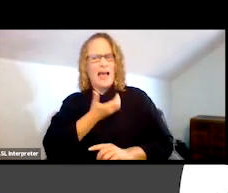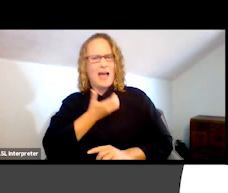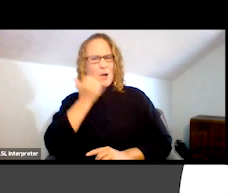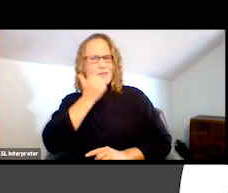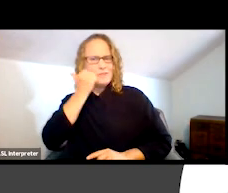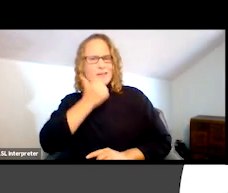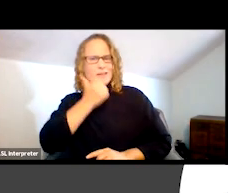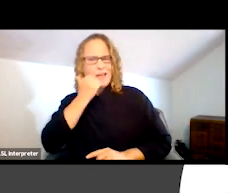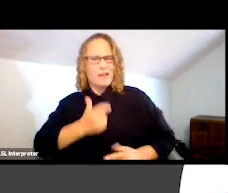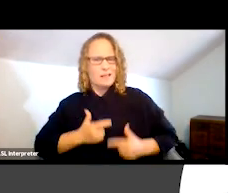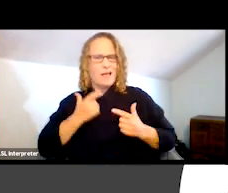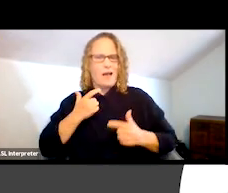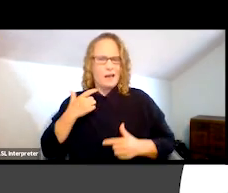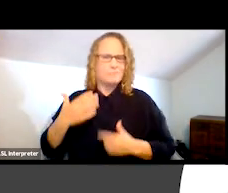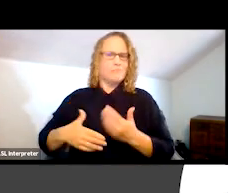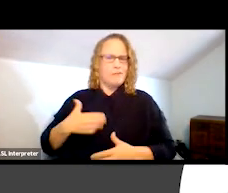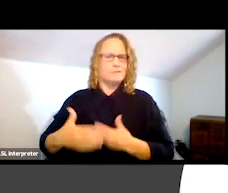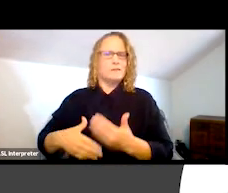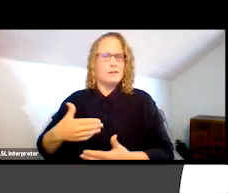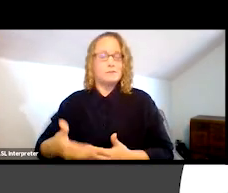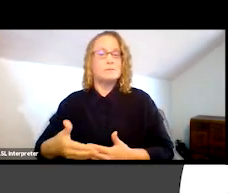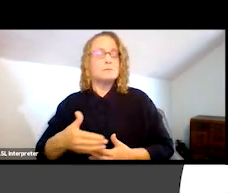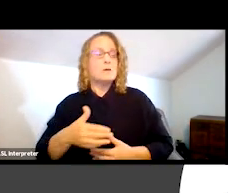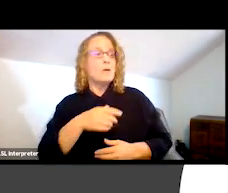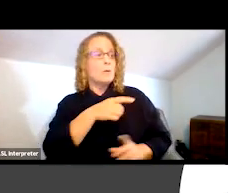who are experiencing, excuse me, housing insecurity.